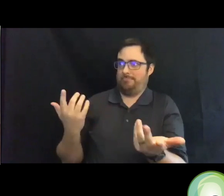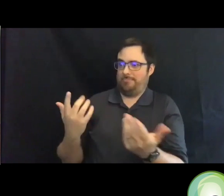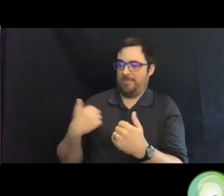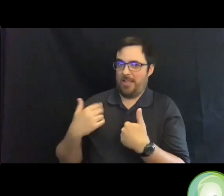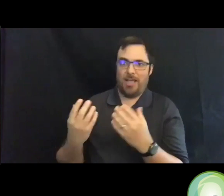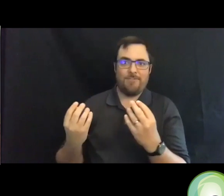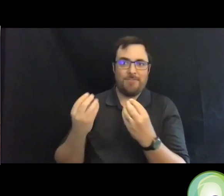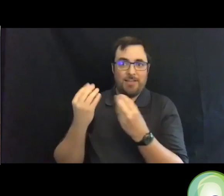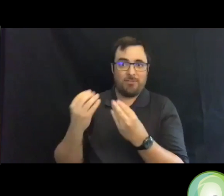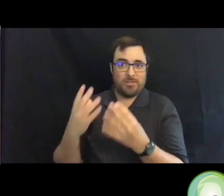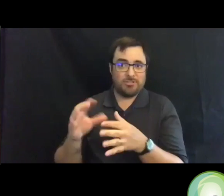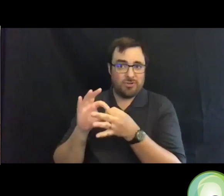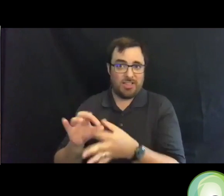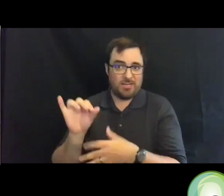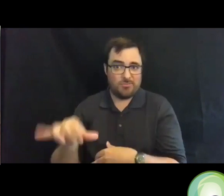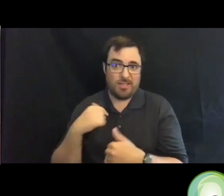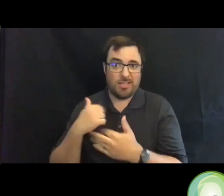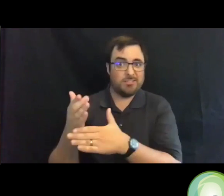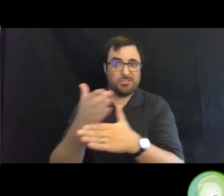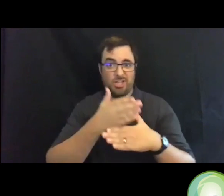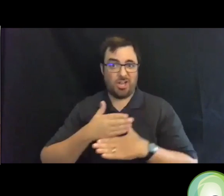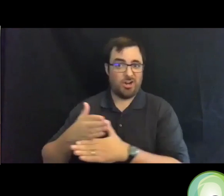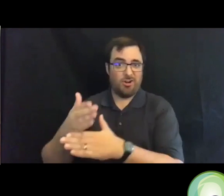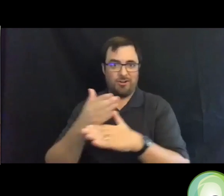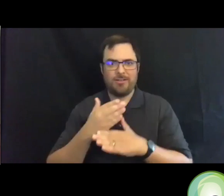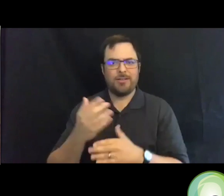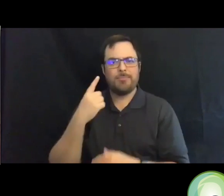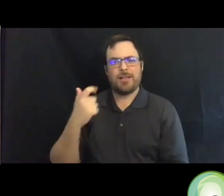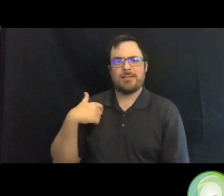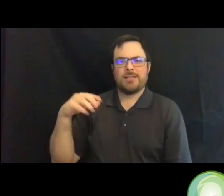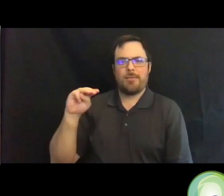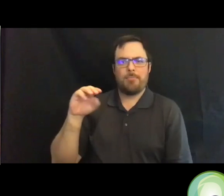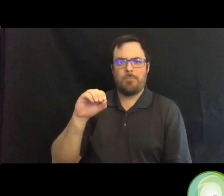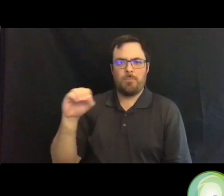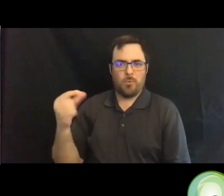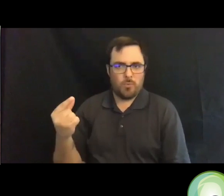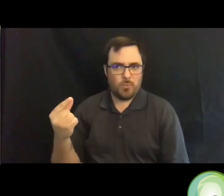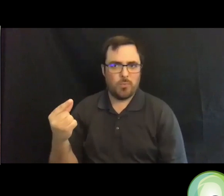that to share with us because Moog... I don't know how what the age group is